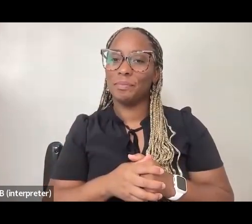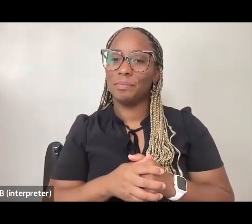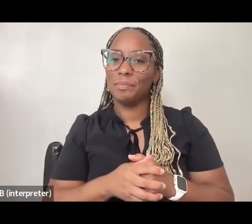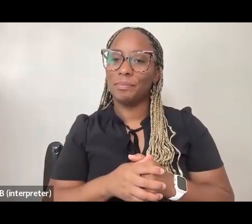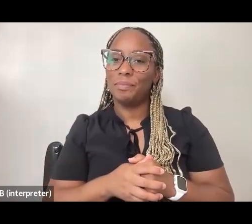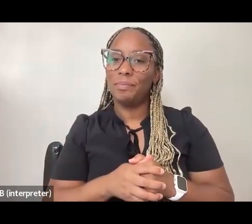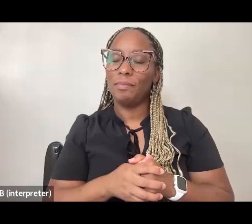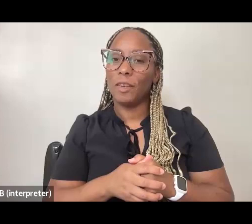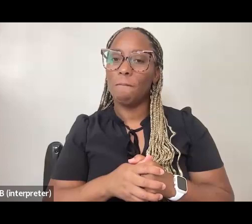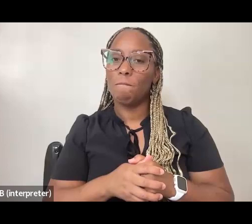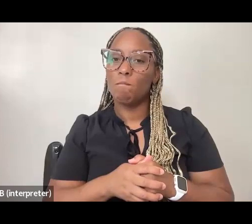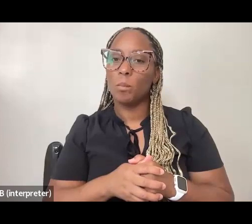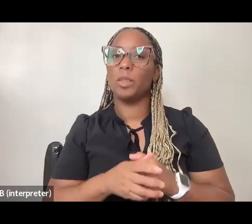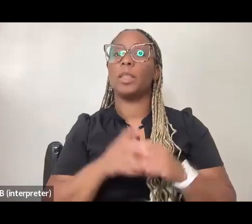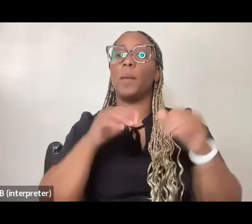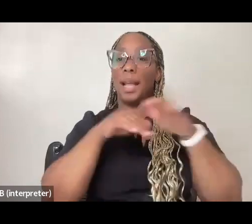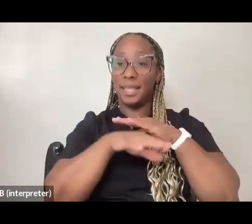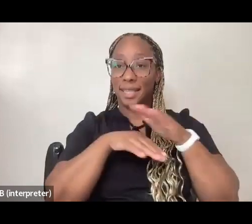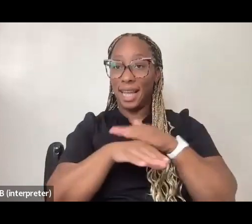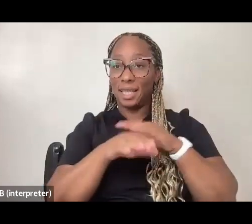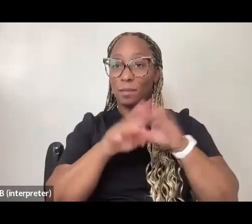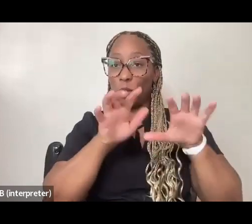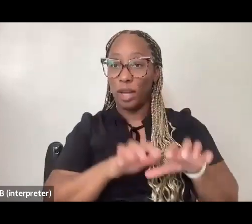start as an accessible transcript, your document is